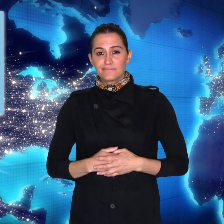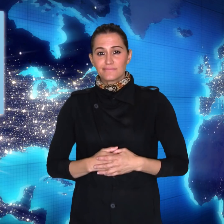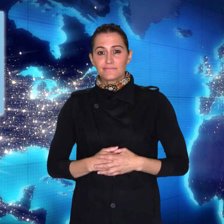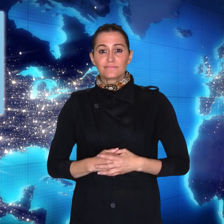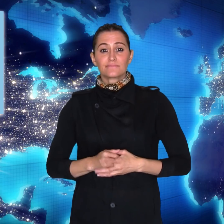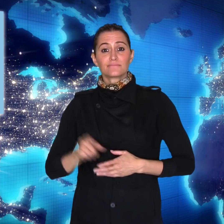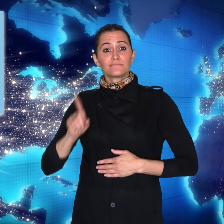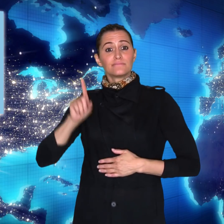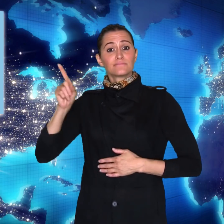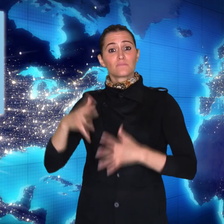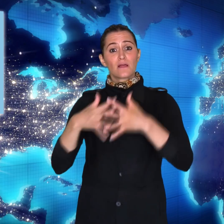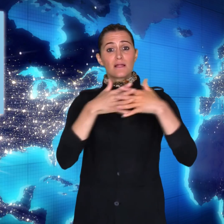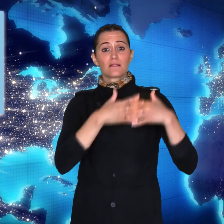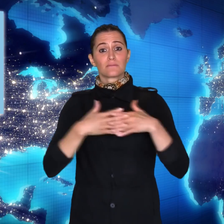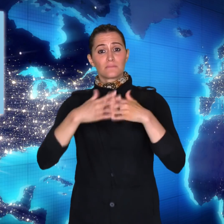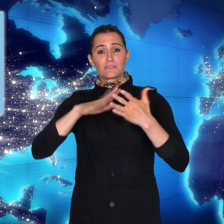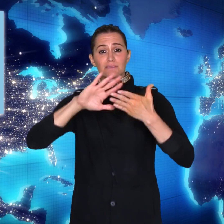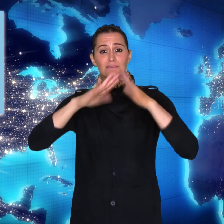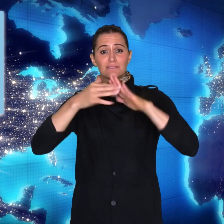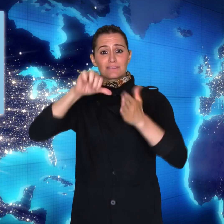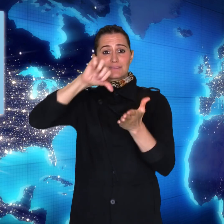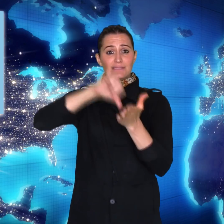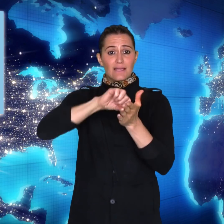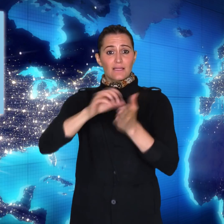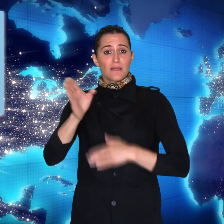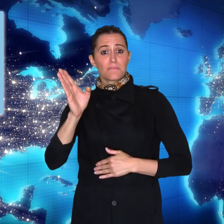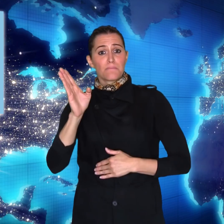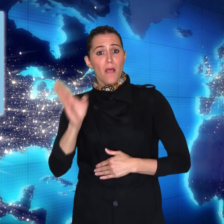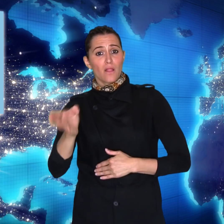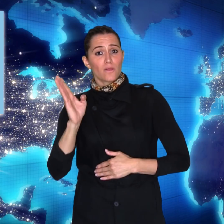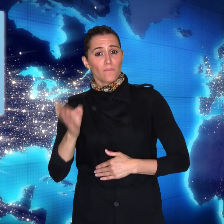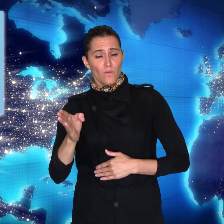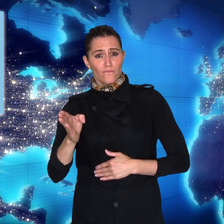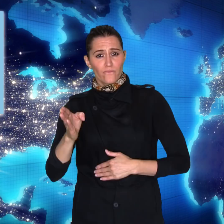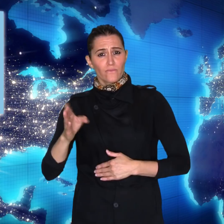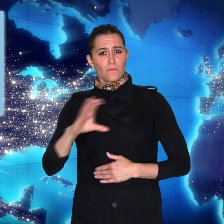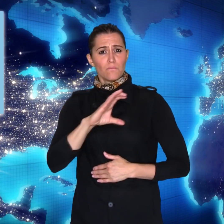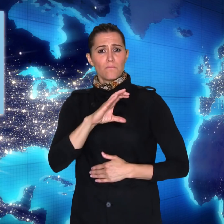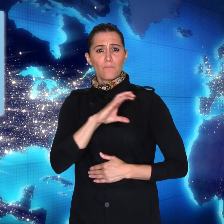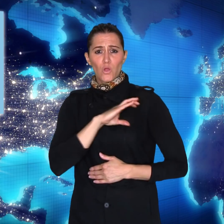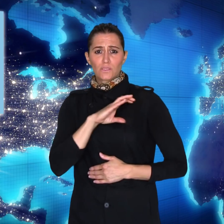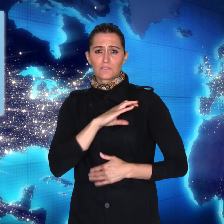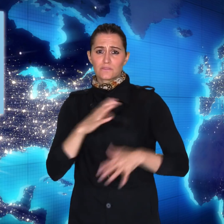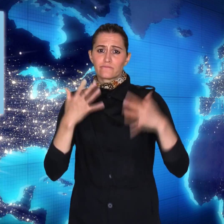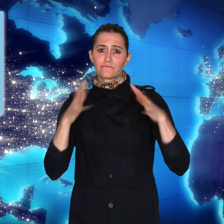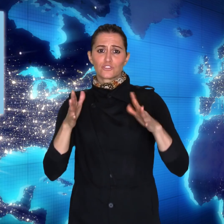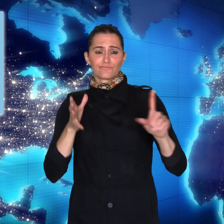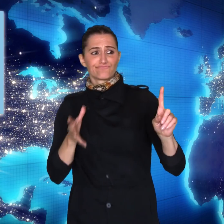Police in the American city of